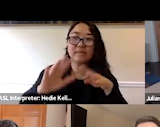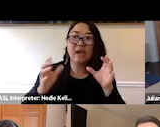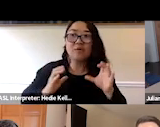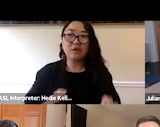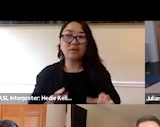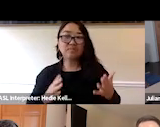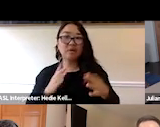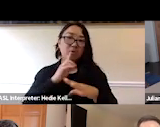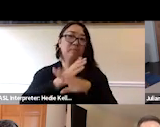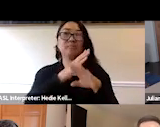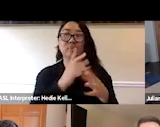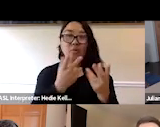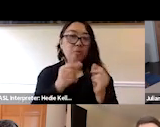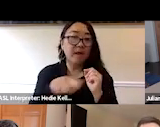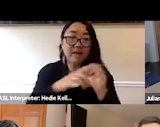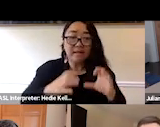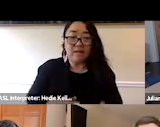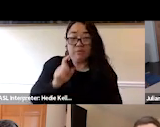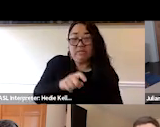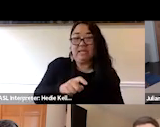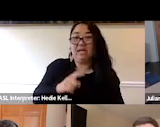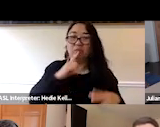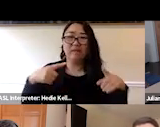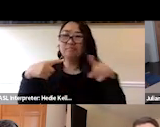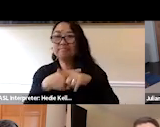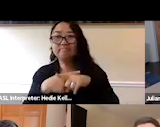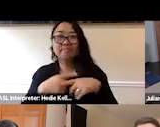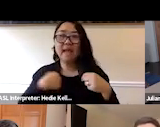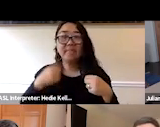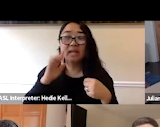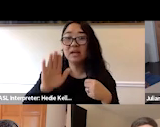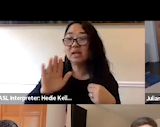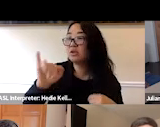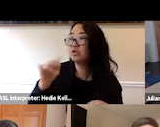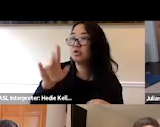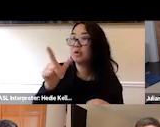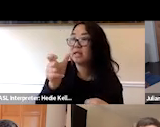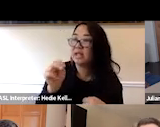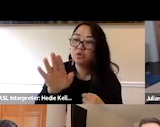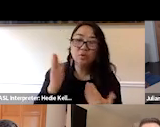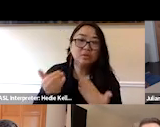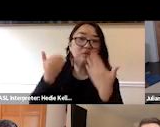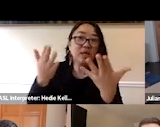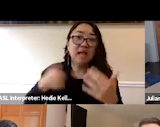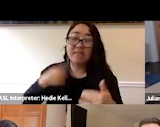what they actually need so I think the suggestion that you had is I would wholeheartedly agree with is have it in both places.